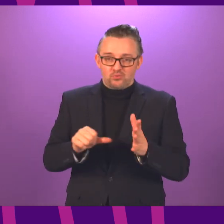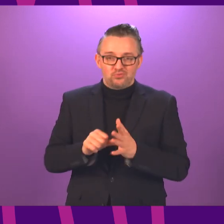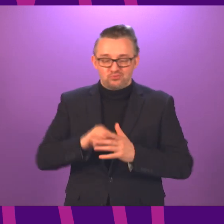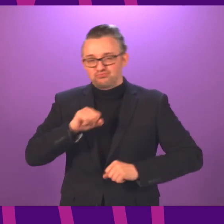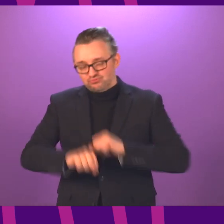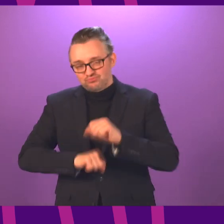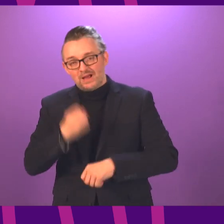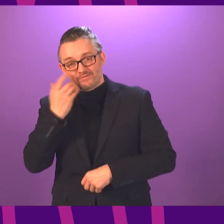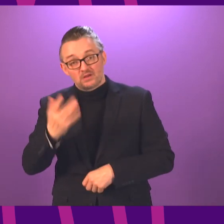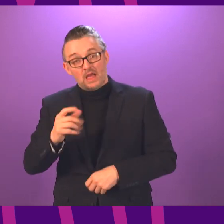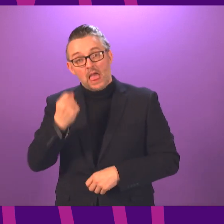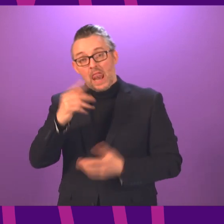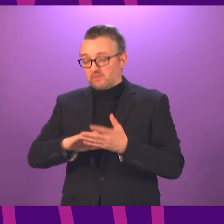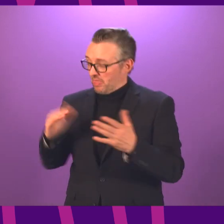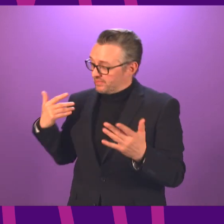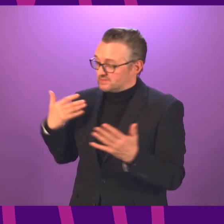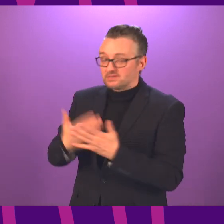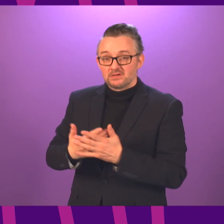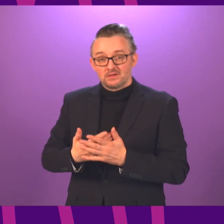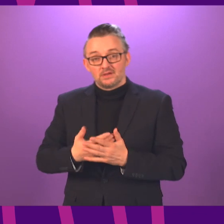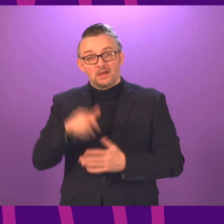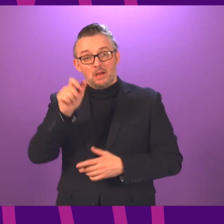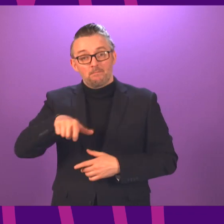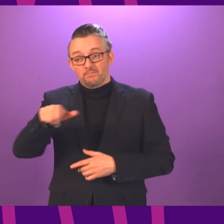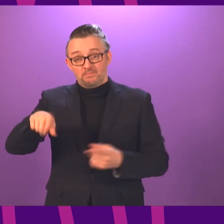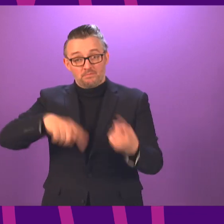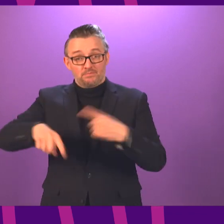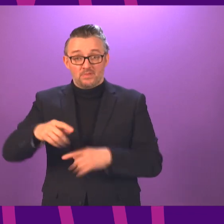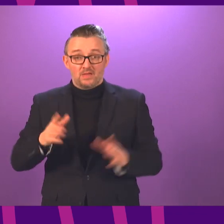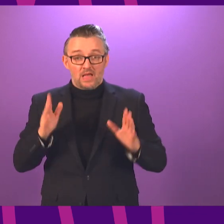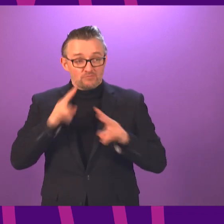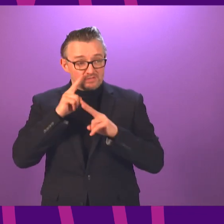11 months of restrictions, people need to see hope that there will be an end point.